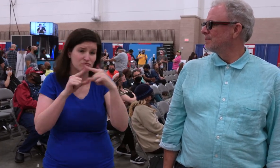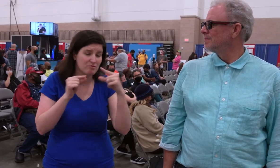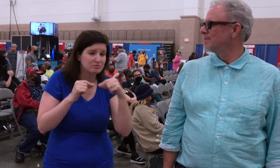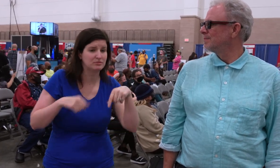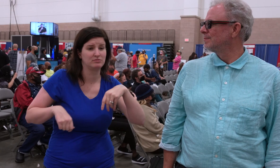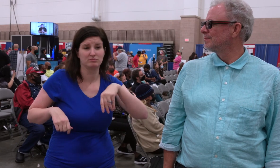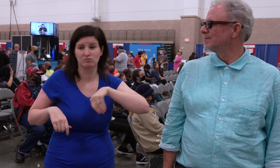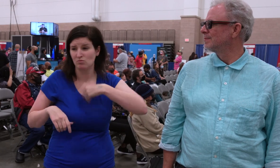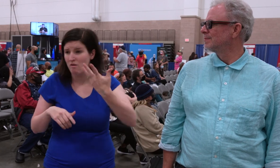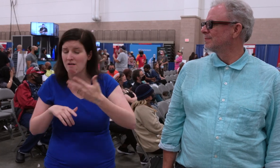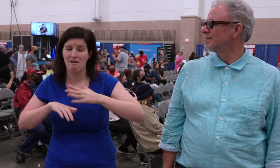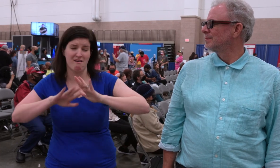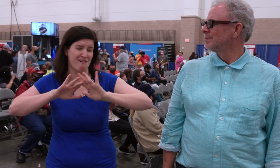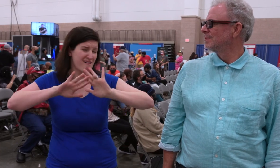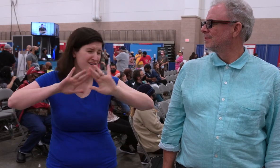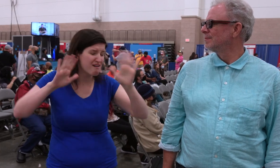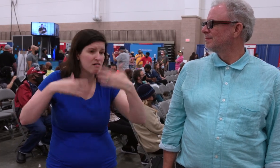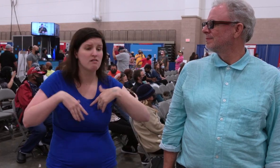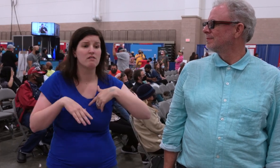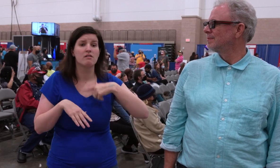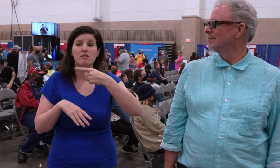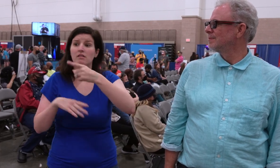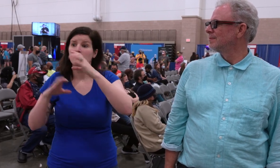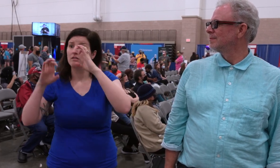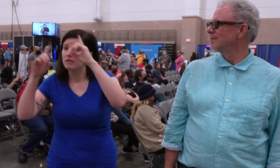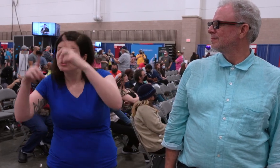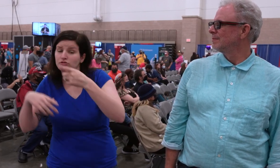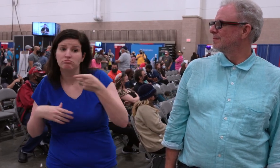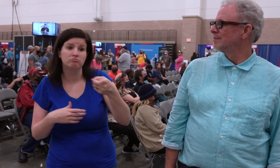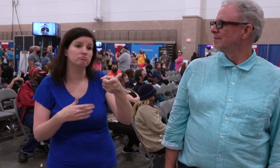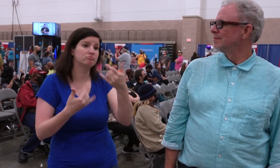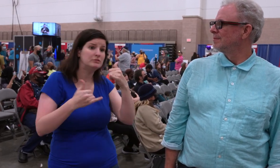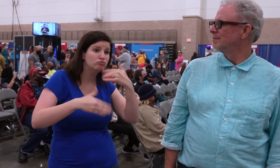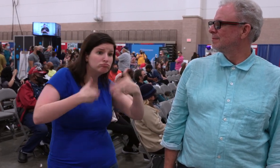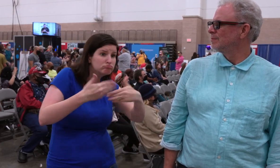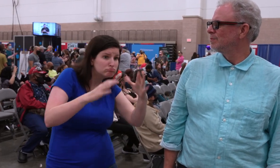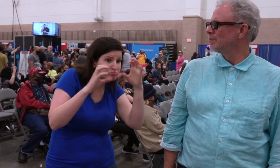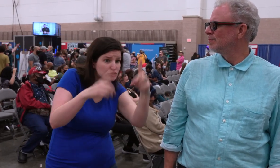Japanese, white, and such… educated and being educated,